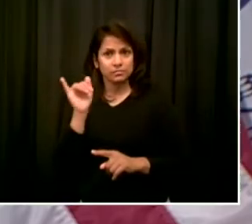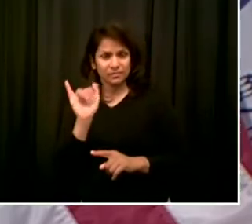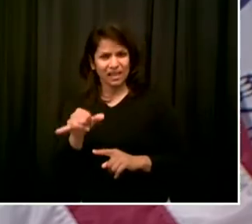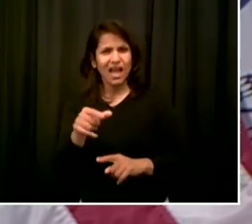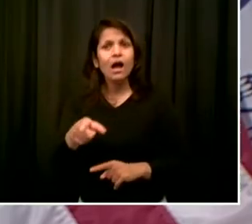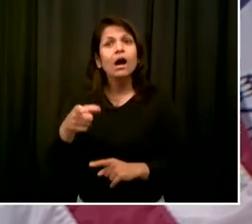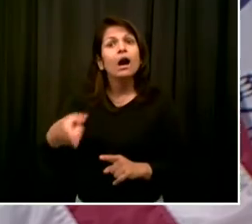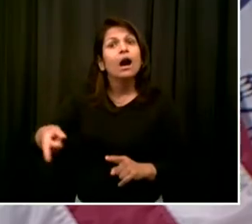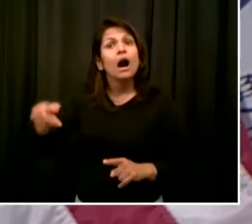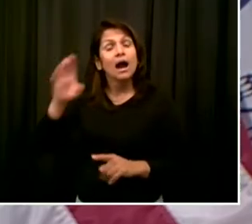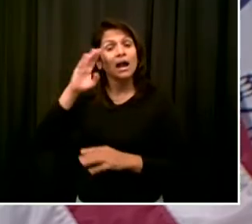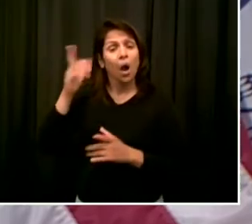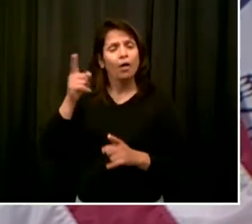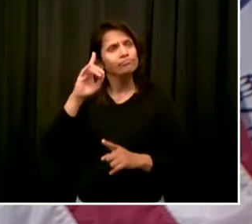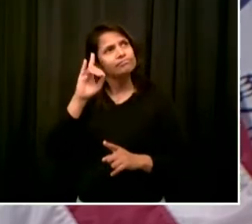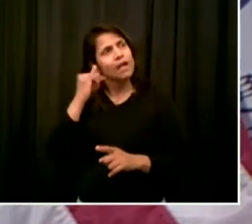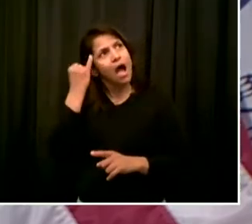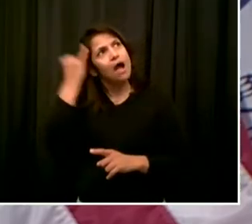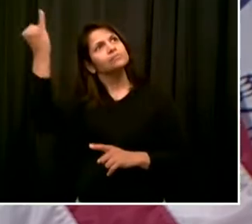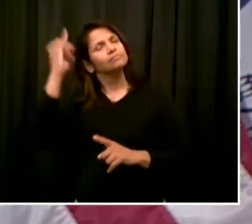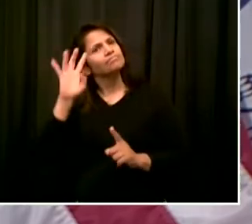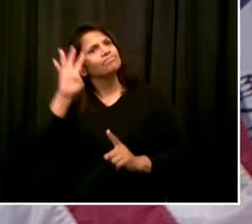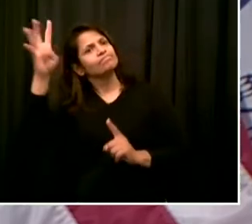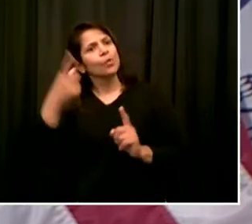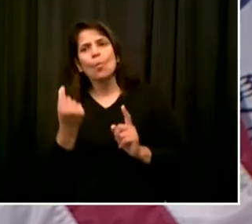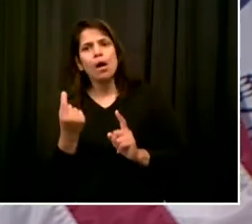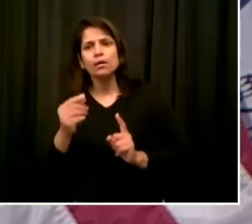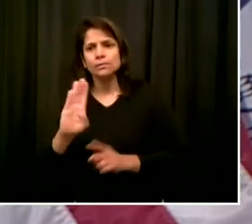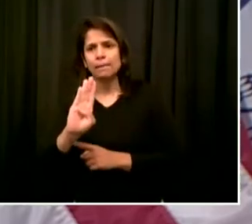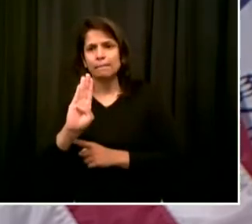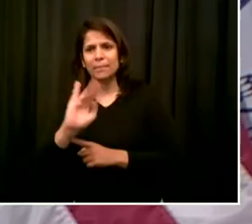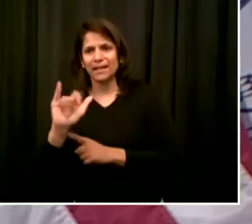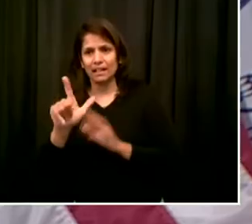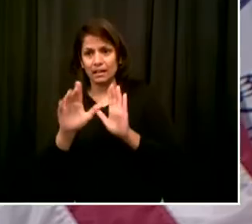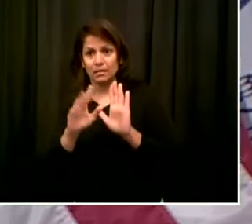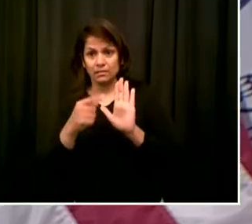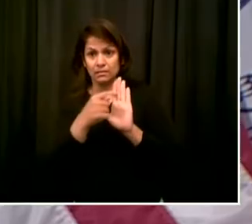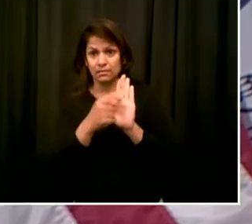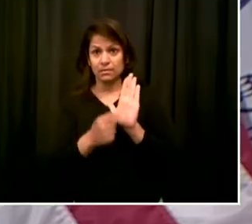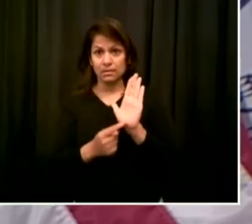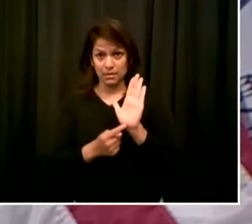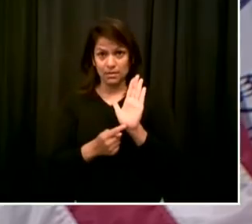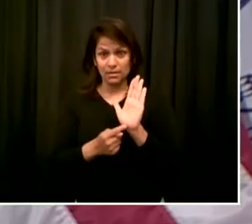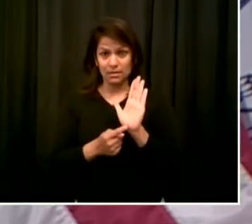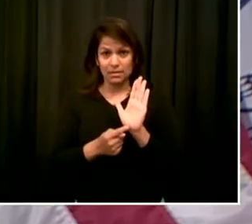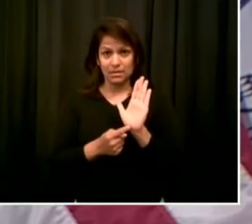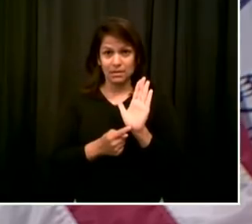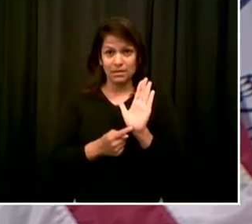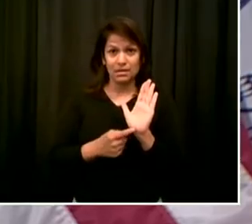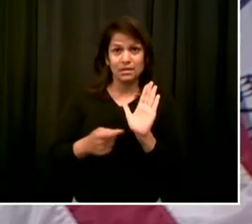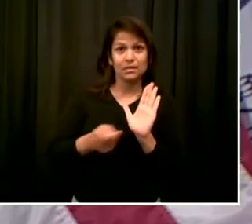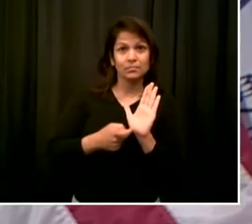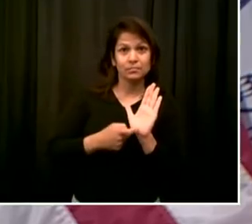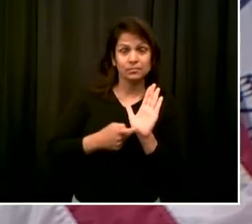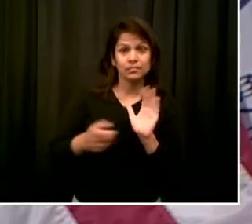DRAFTING LEGISLATION ABOUT THE EXPANSION OF PUBLIC COUNSEL AND